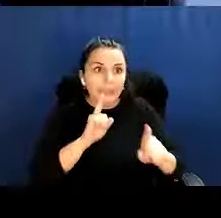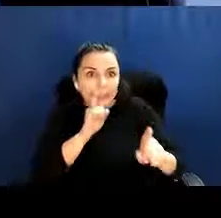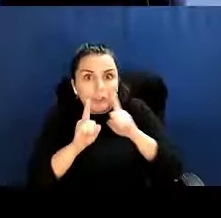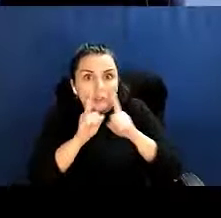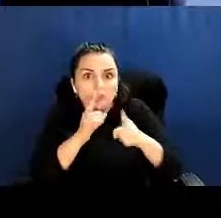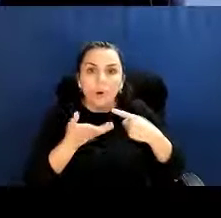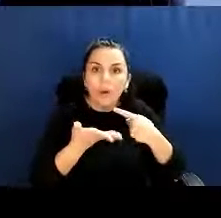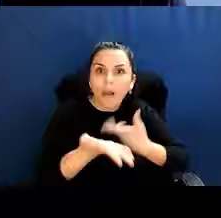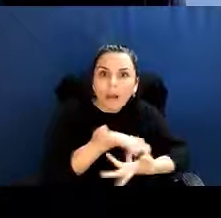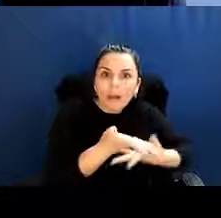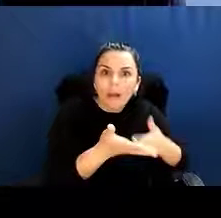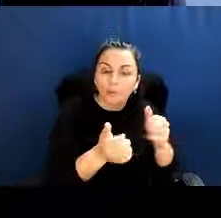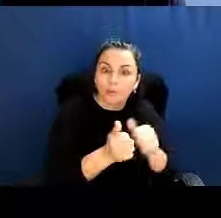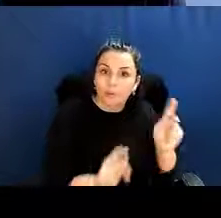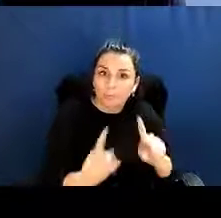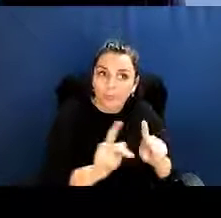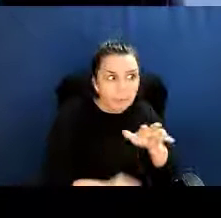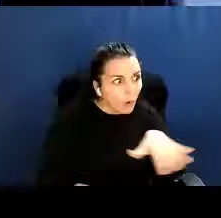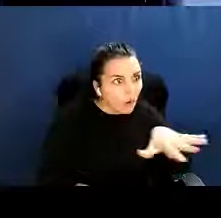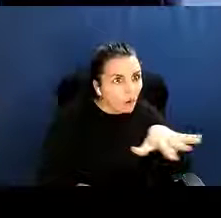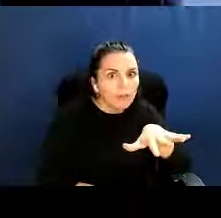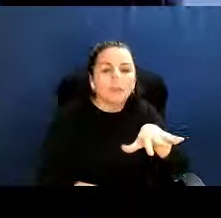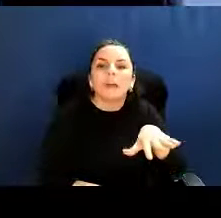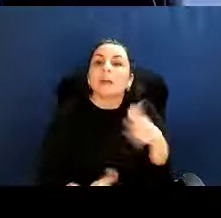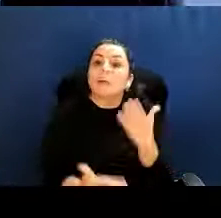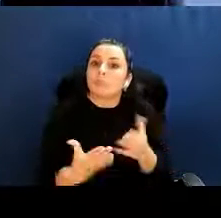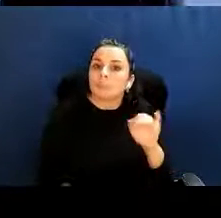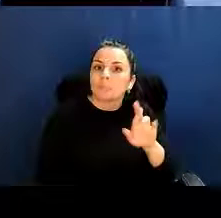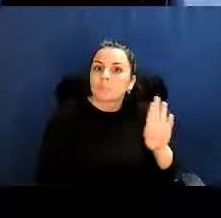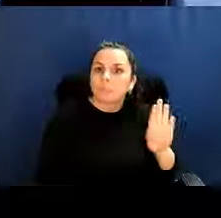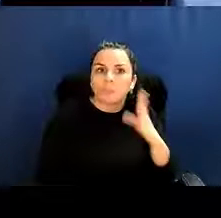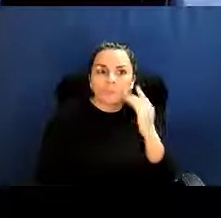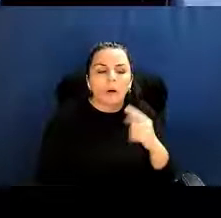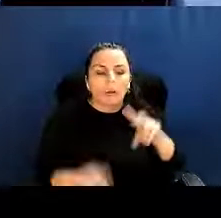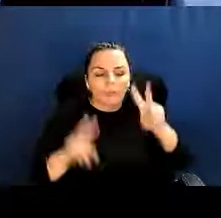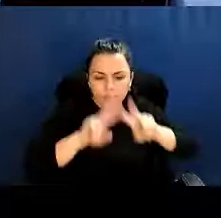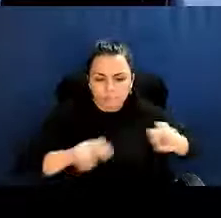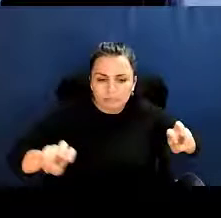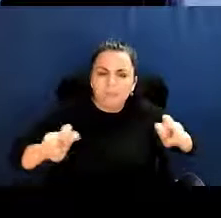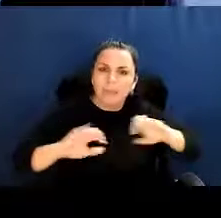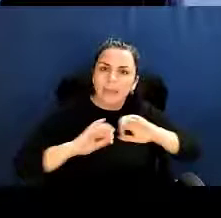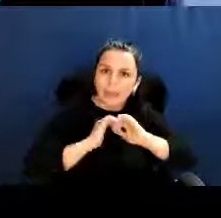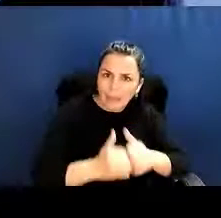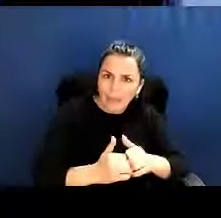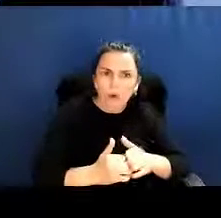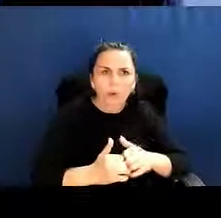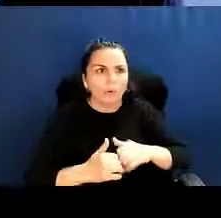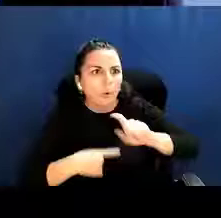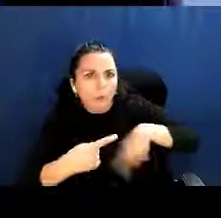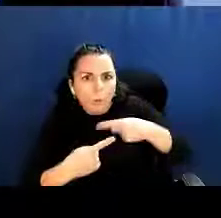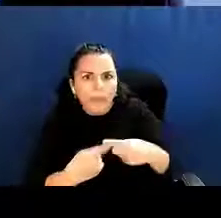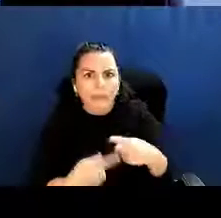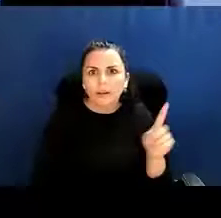the IRB may focus on where and how you're going to conduct these procedures, since the primary risk